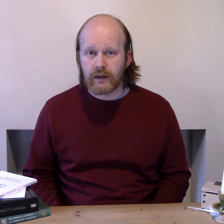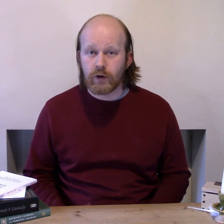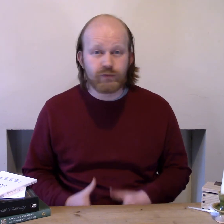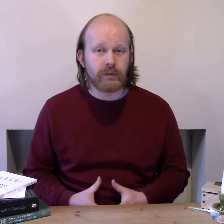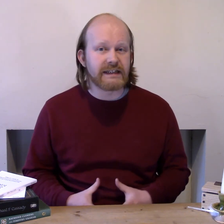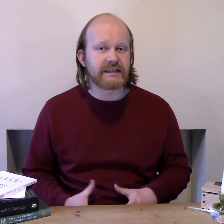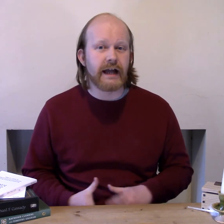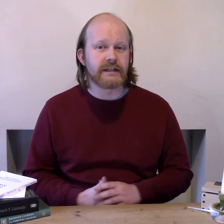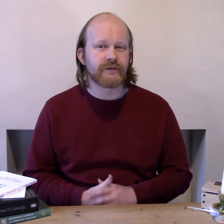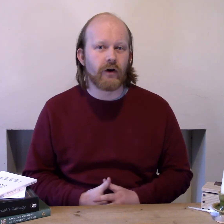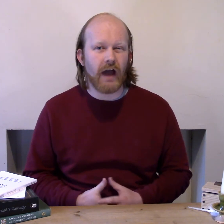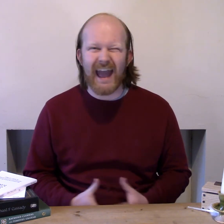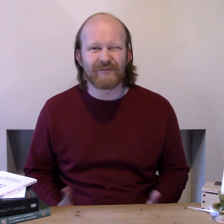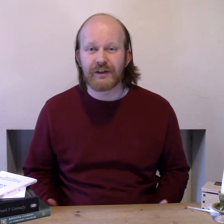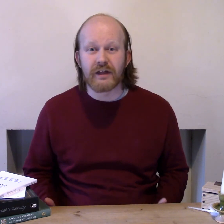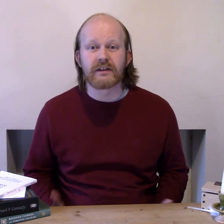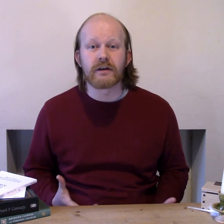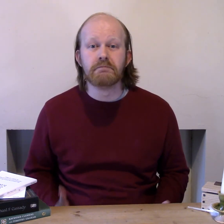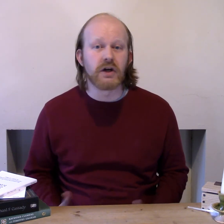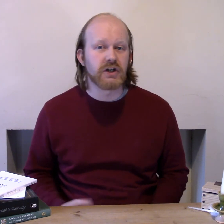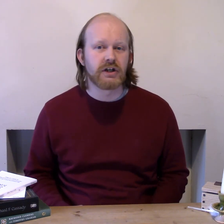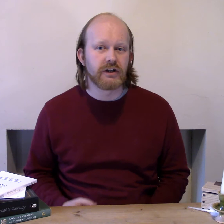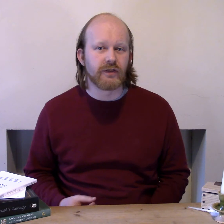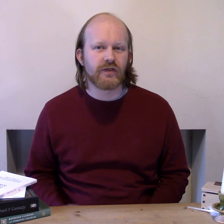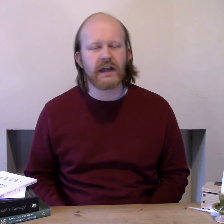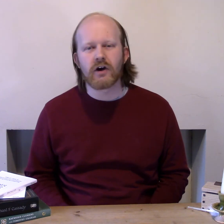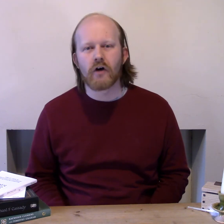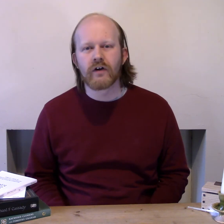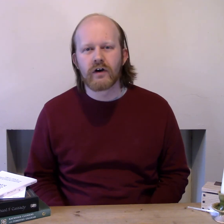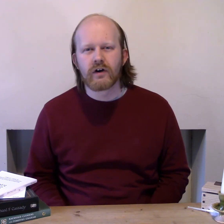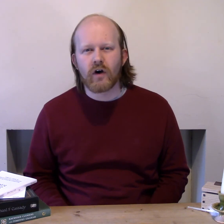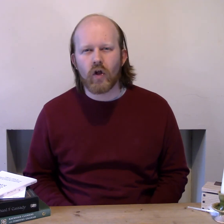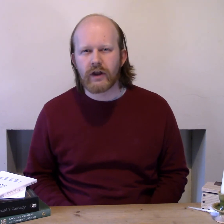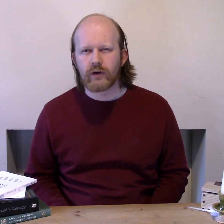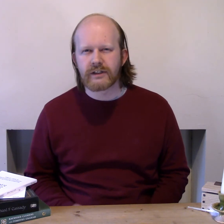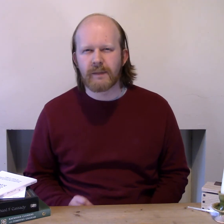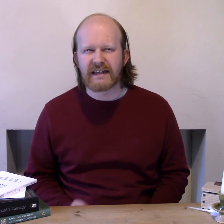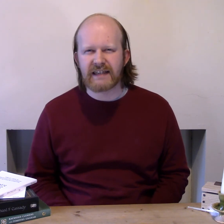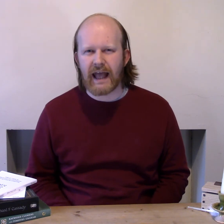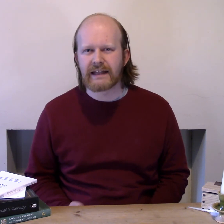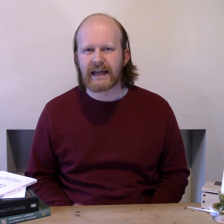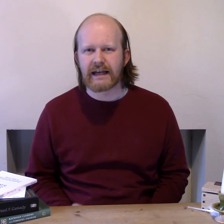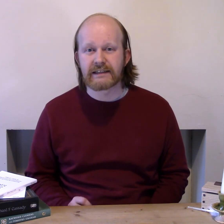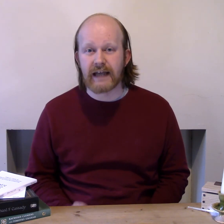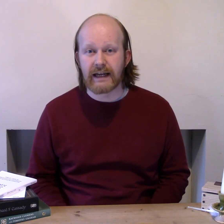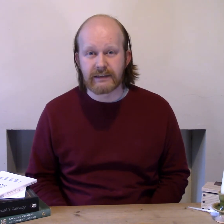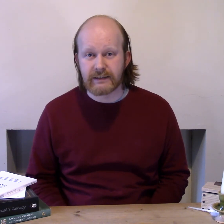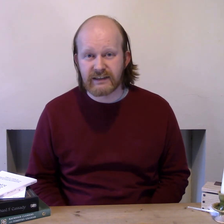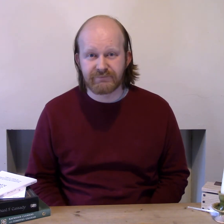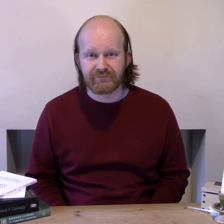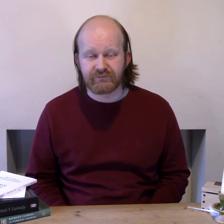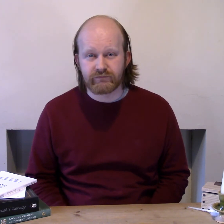There were probably even more signs for everything that a monk could think of, all in order to maintain that silence.